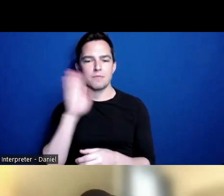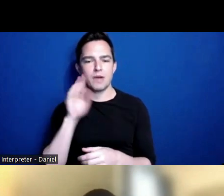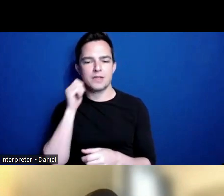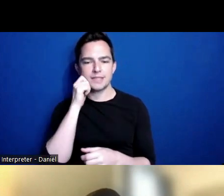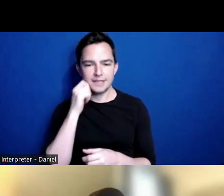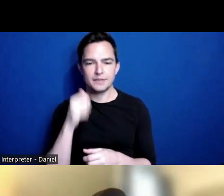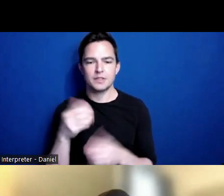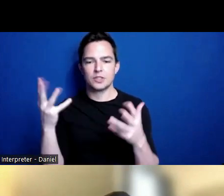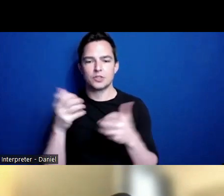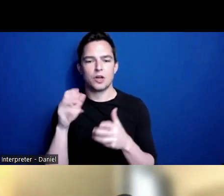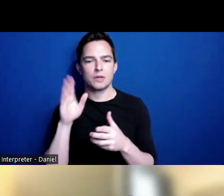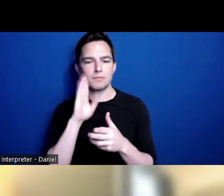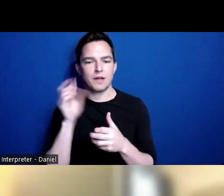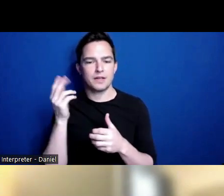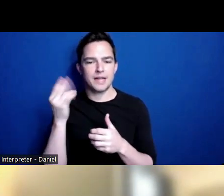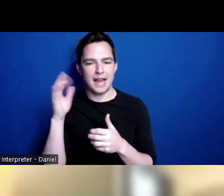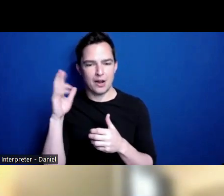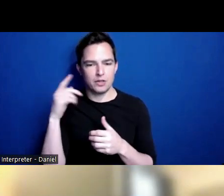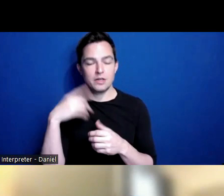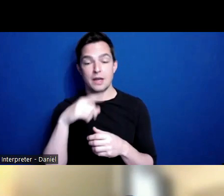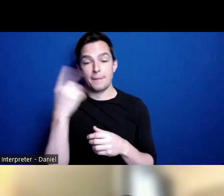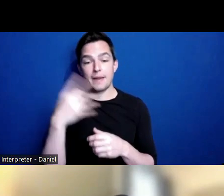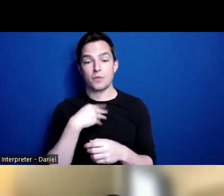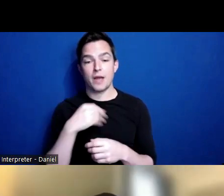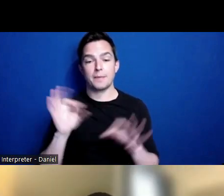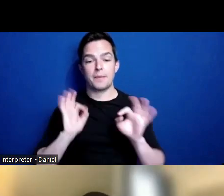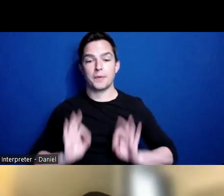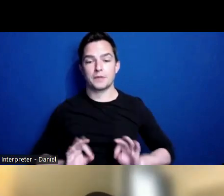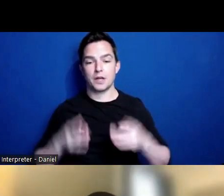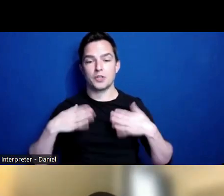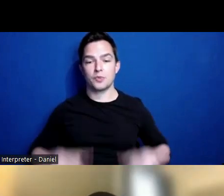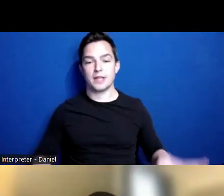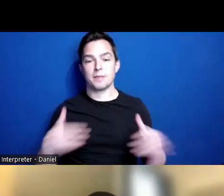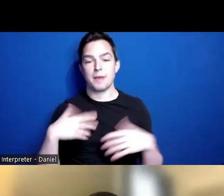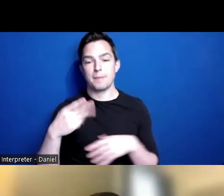dark brown hair, and I'm wearing a black and white polka dot dress. My pronouns are she and her.